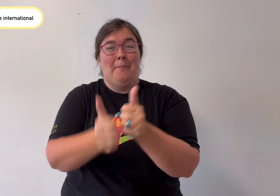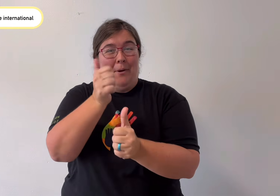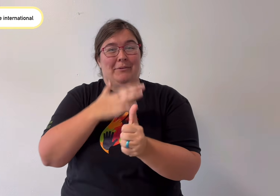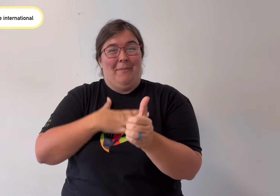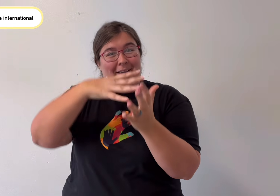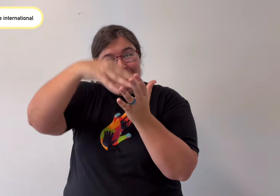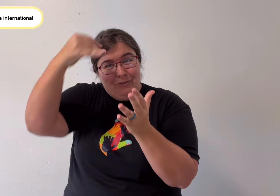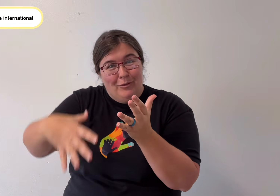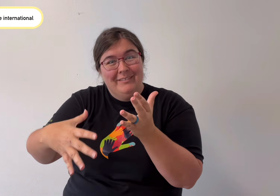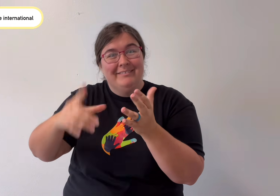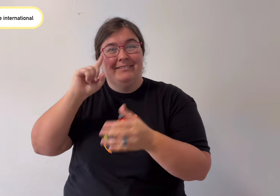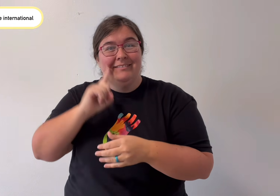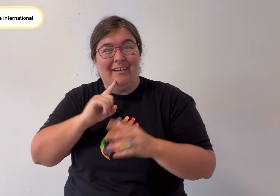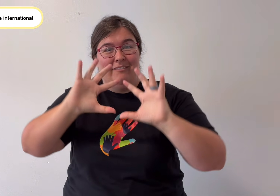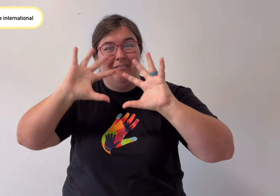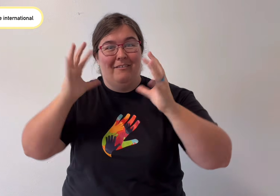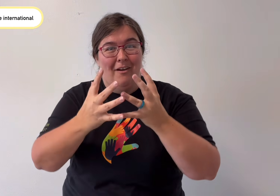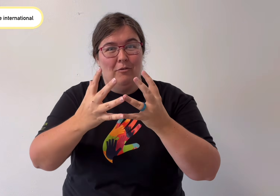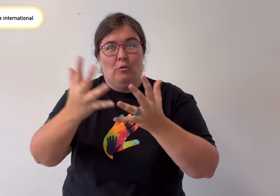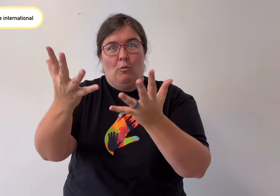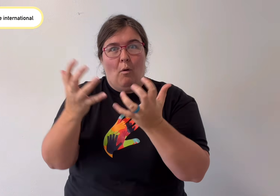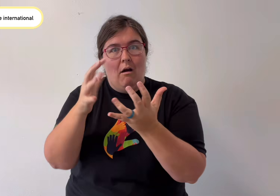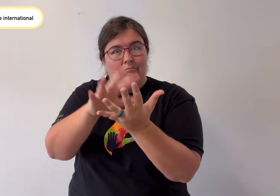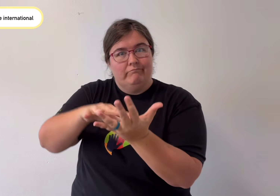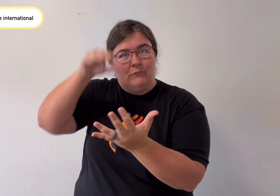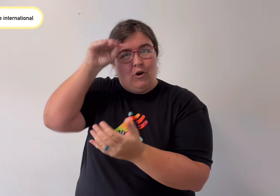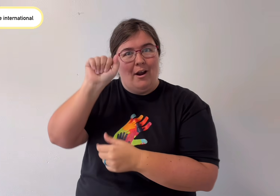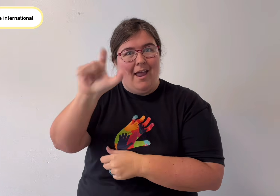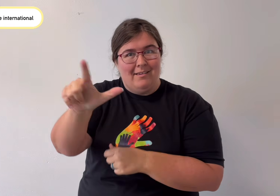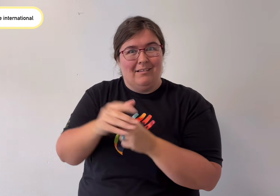Most of my students are Deaf around the world who want to learn ASL.